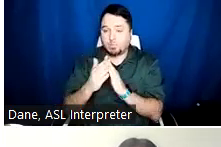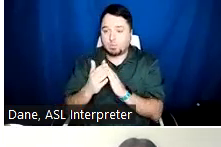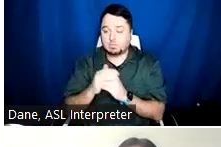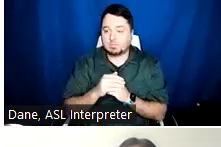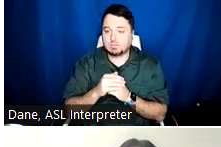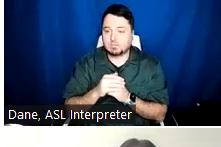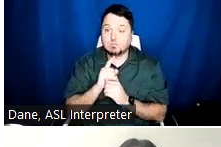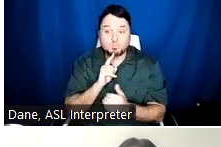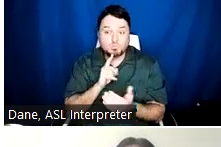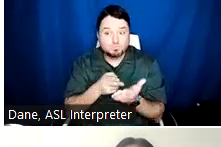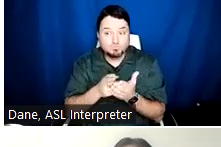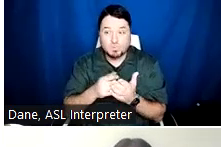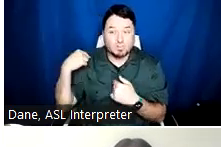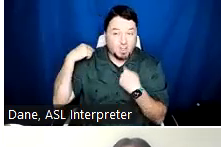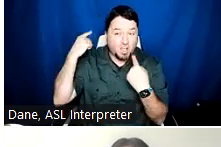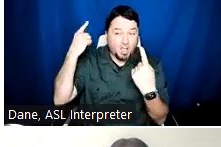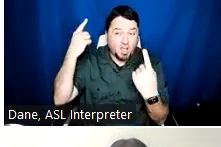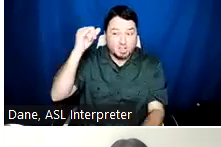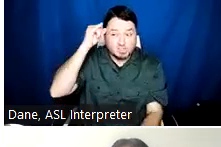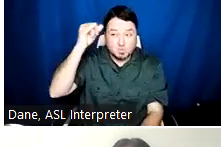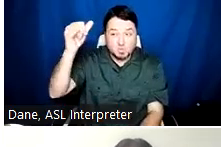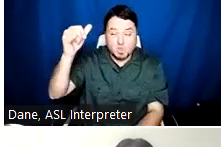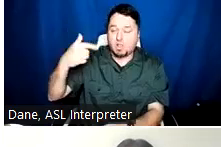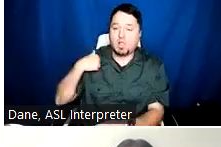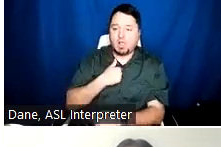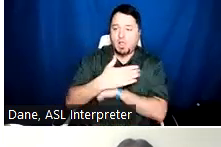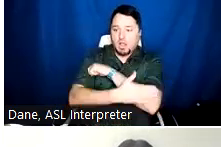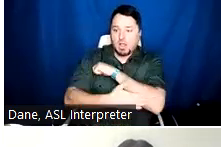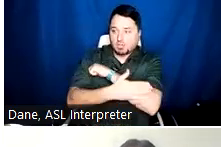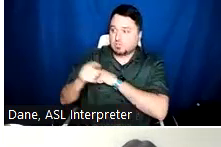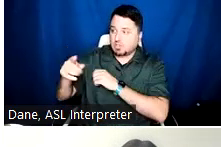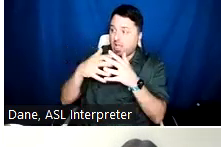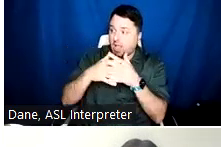too long our country has hindered the advancement of American Indians and Alaskan Natives.